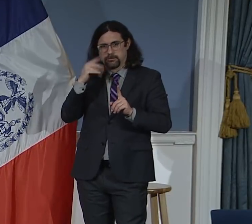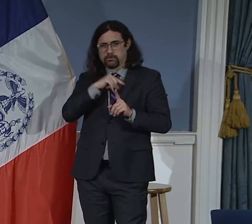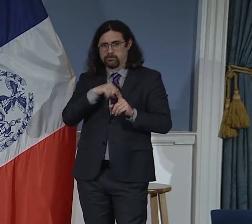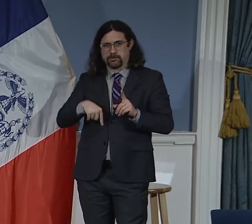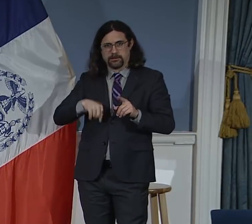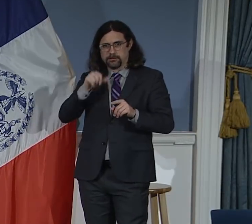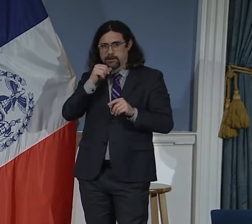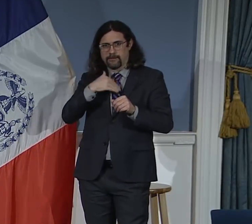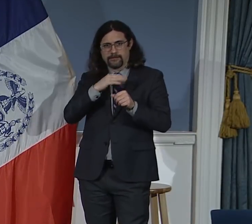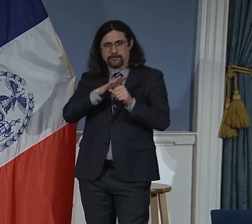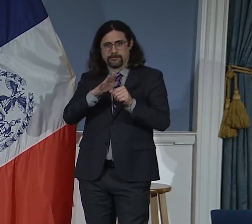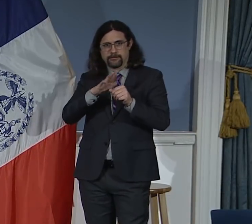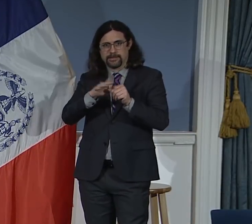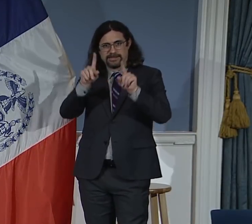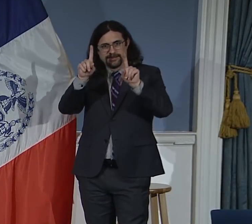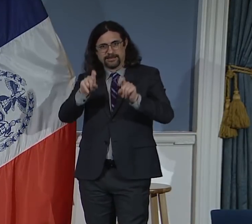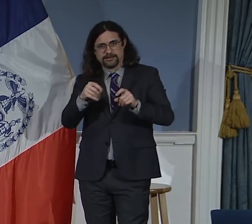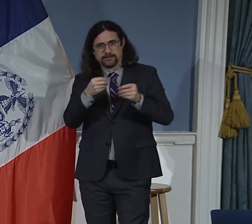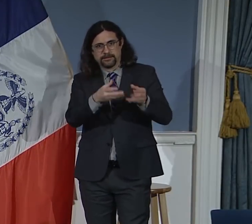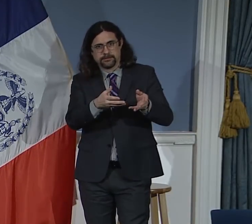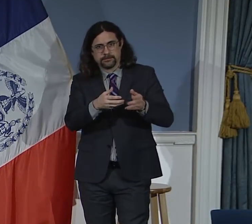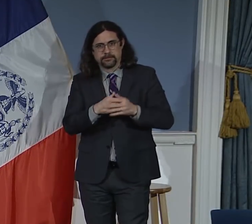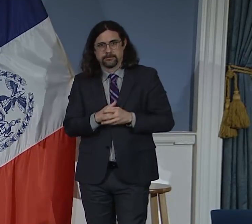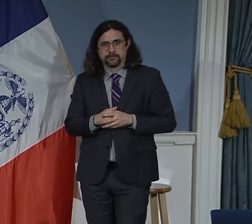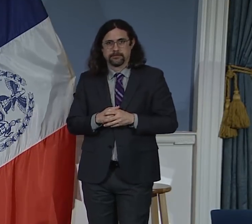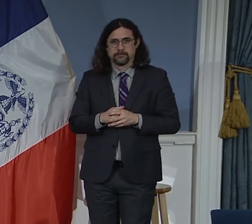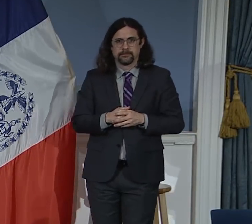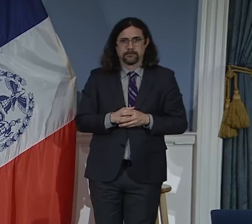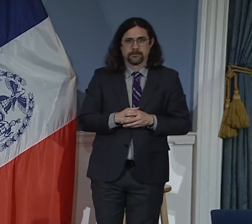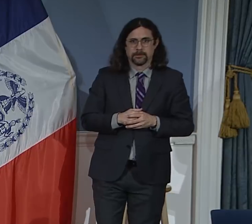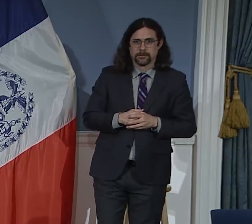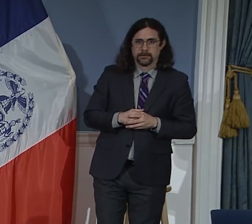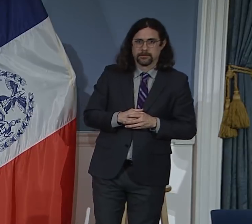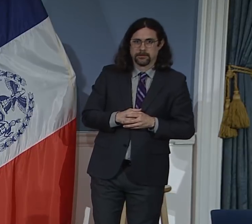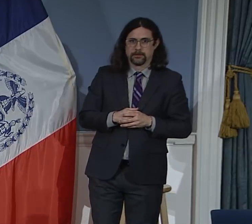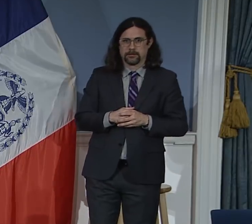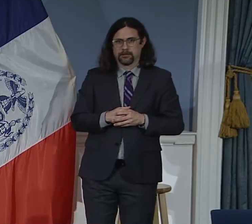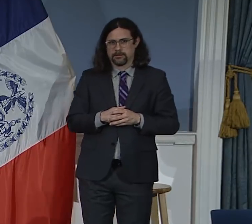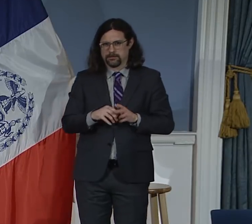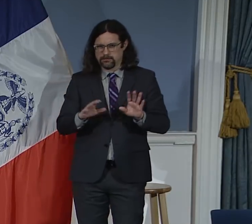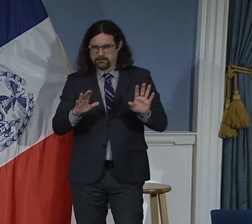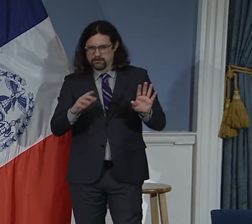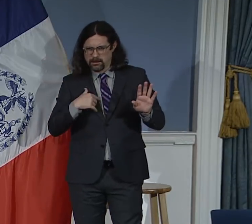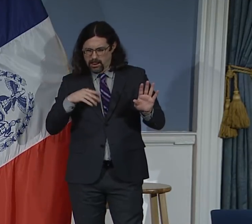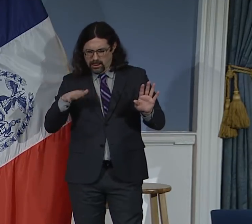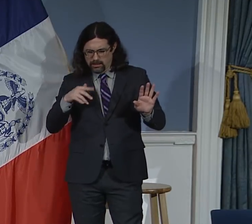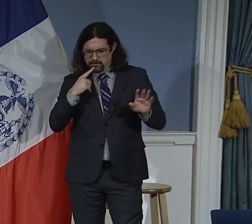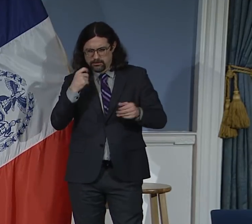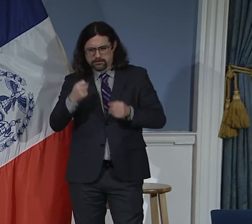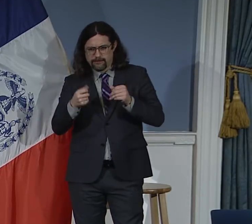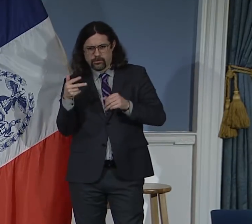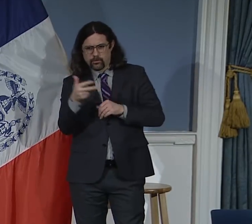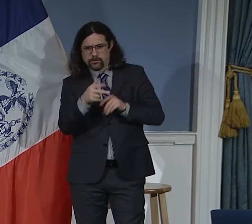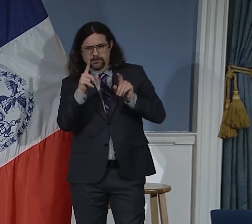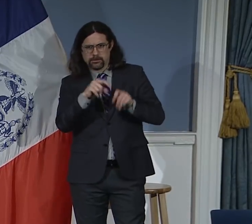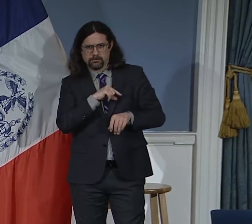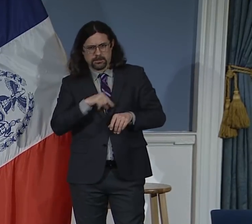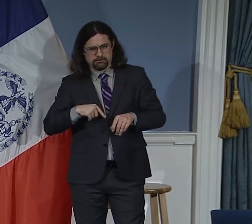CAPABILITIES AS OTHER BOROUGHS. WELL, LET ME CLARIFY, AGAIN. I EXPLICTLIY DID NOT USE THE RWOD